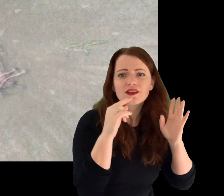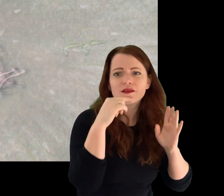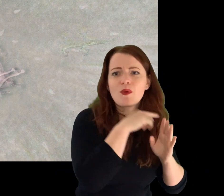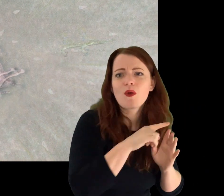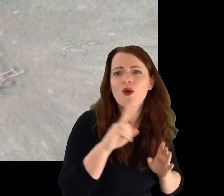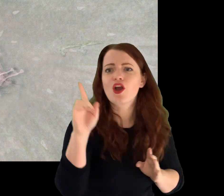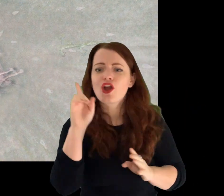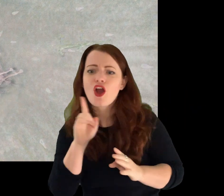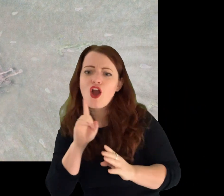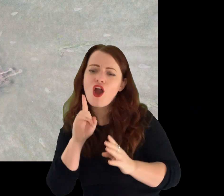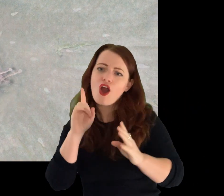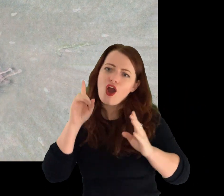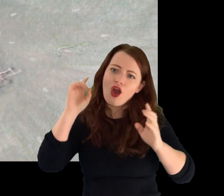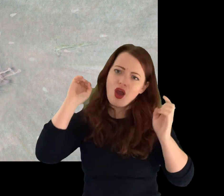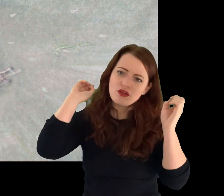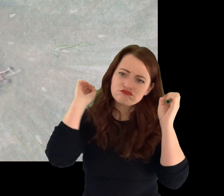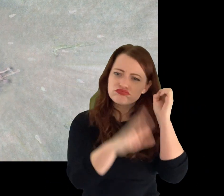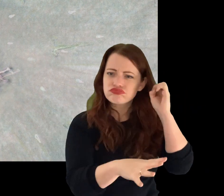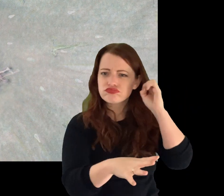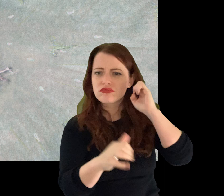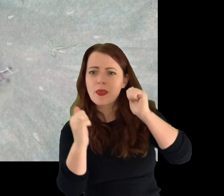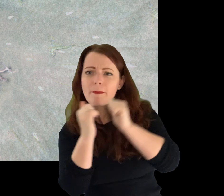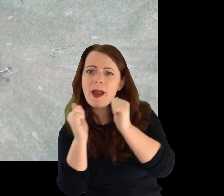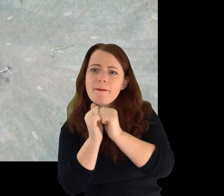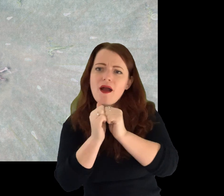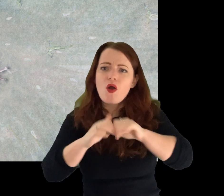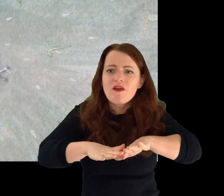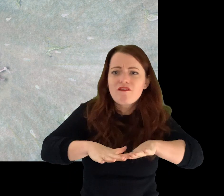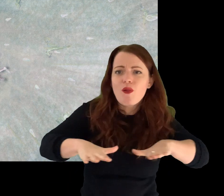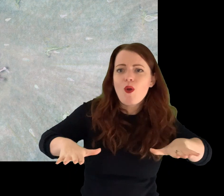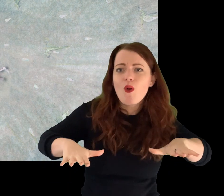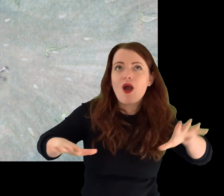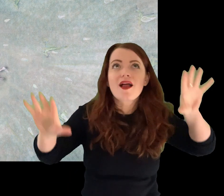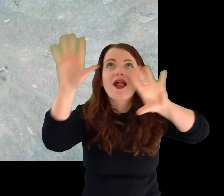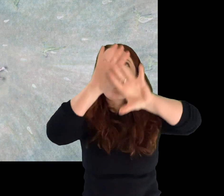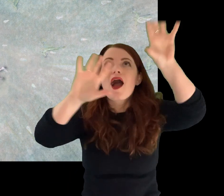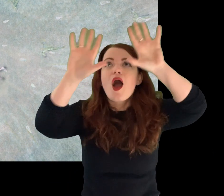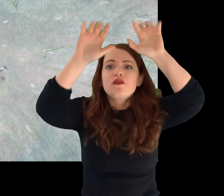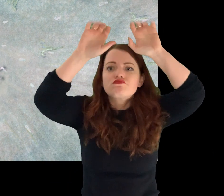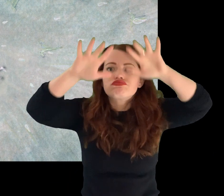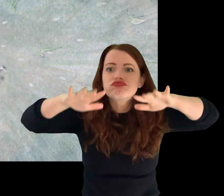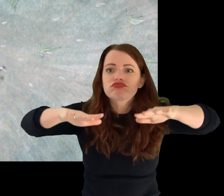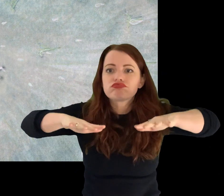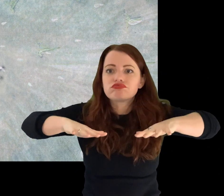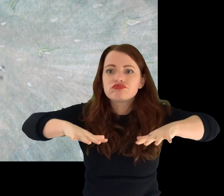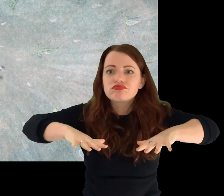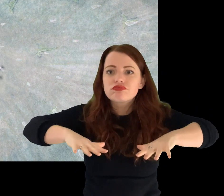angrily tossing a piece of paper of the forest floor as a solitary cloud began to rain upon them